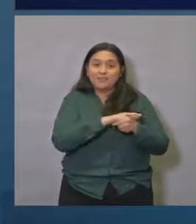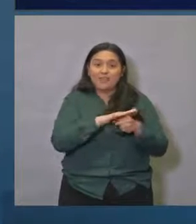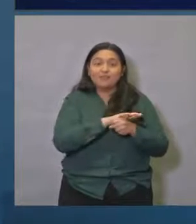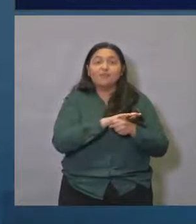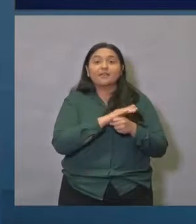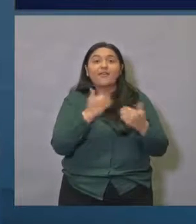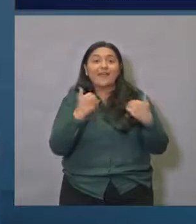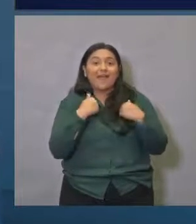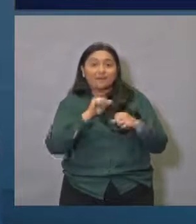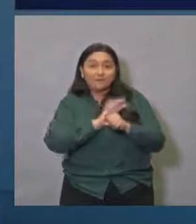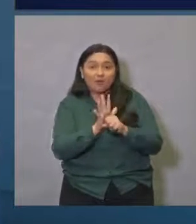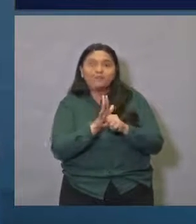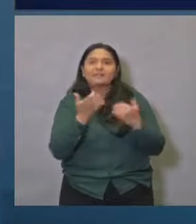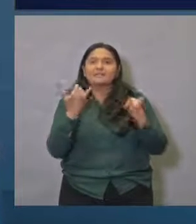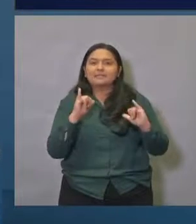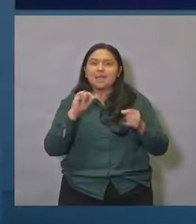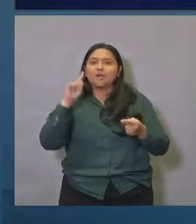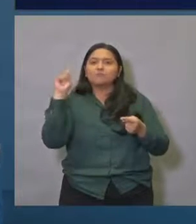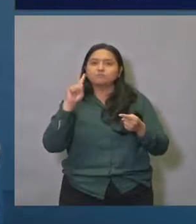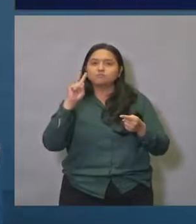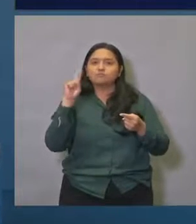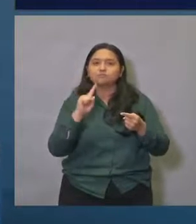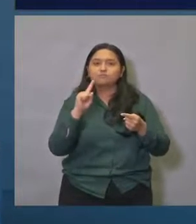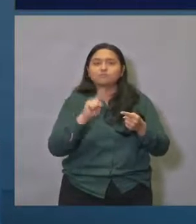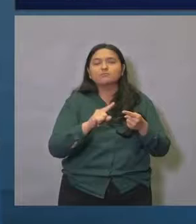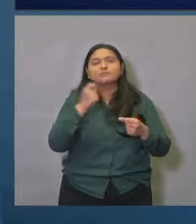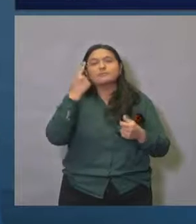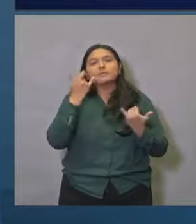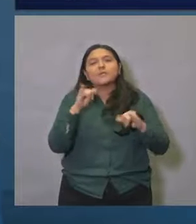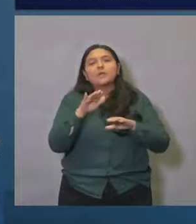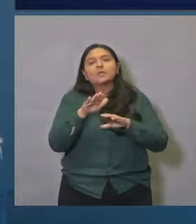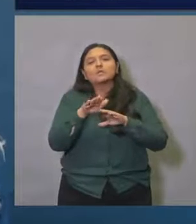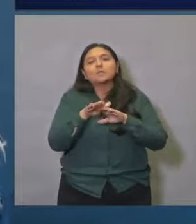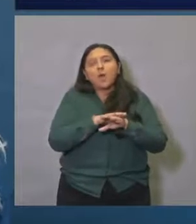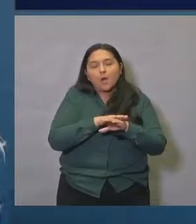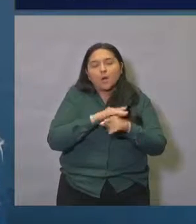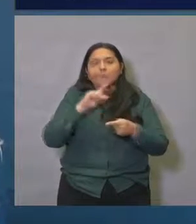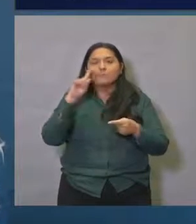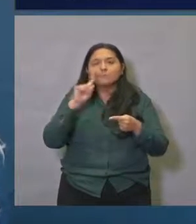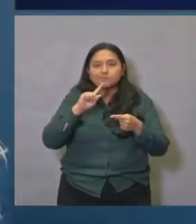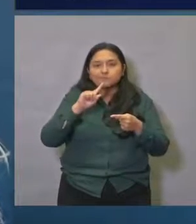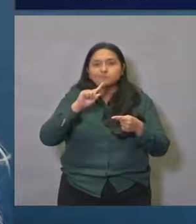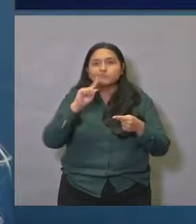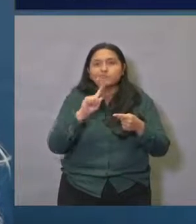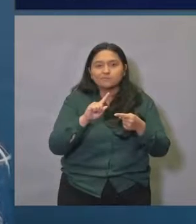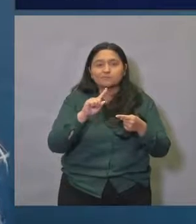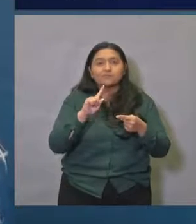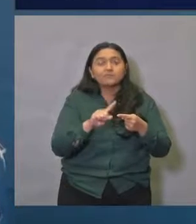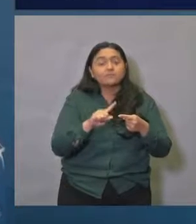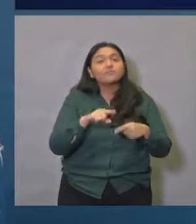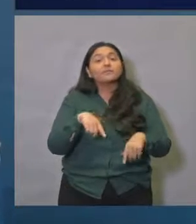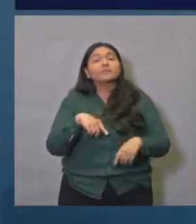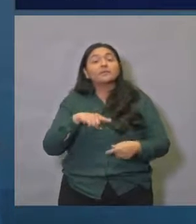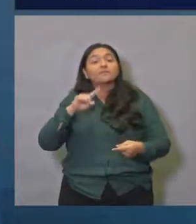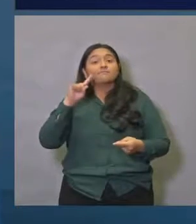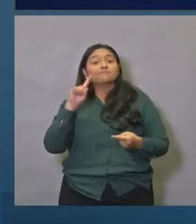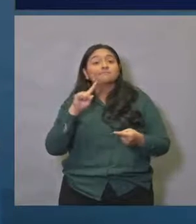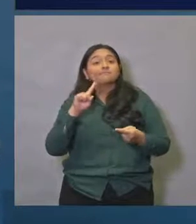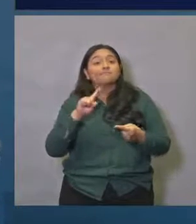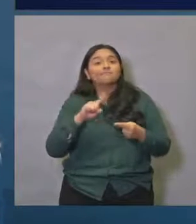ANGELES COUNTY WITH COVID-19 STILL DOES CONTINUE TO DECREASE ABOUT A SIGNIFICANTLY -- AT A